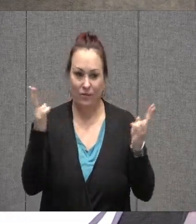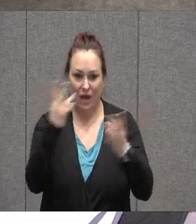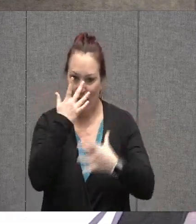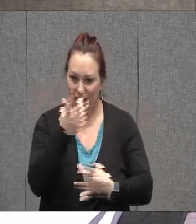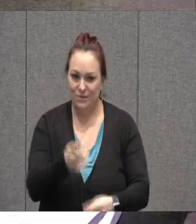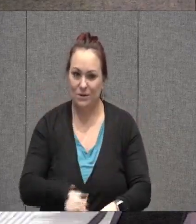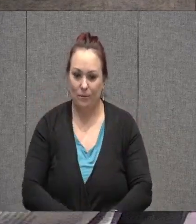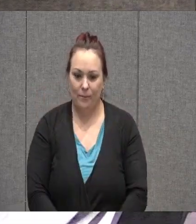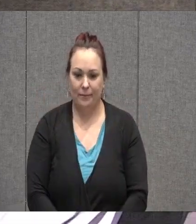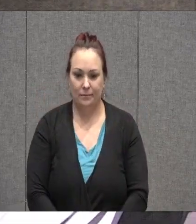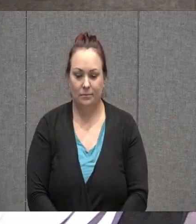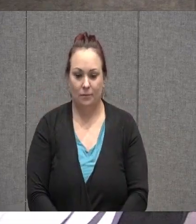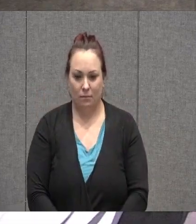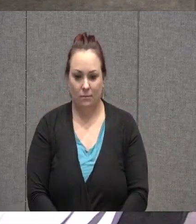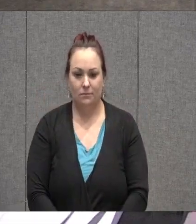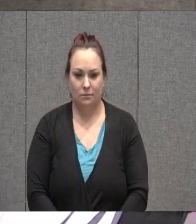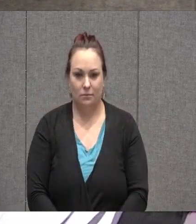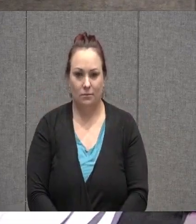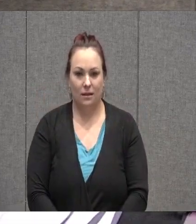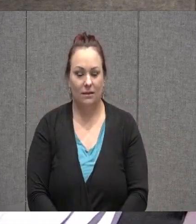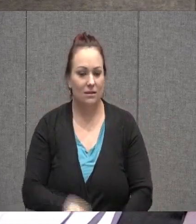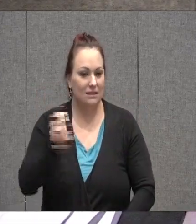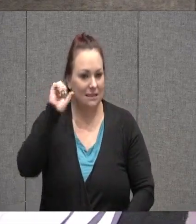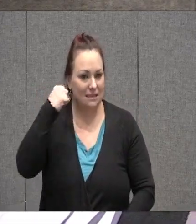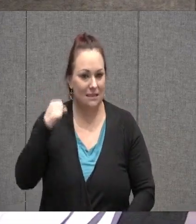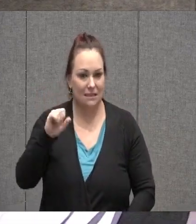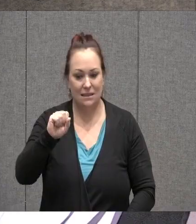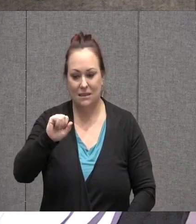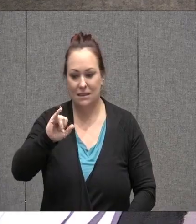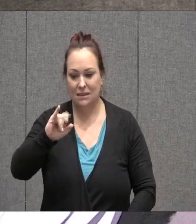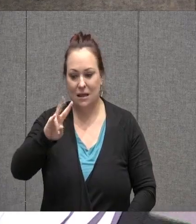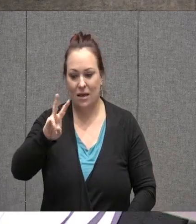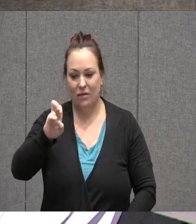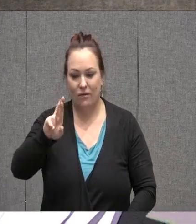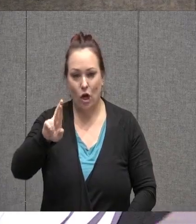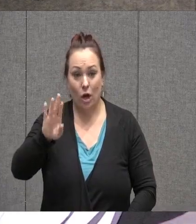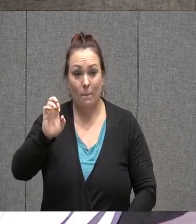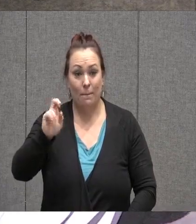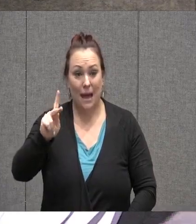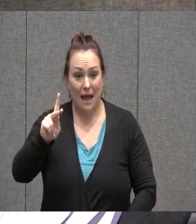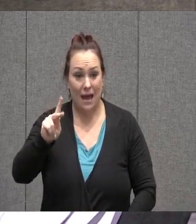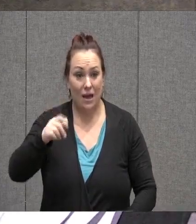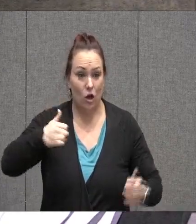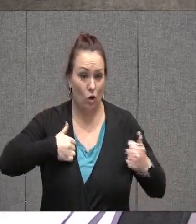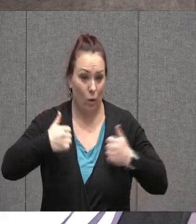Yeah, the silver back gorilla. The next bill that we're going to look at